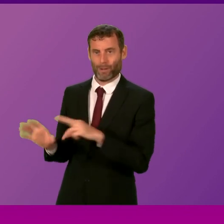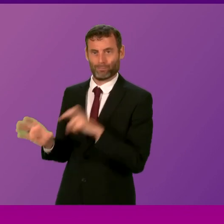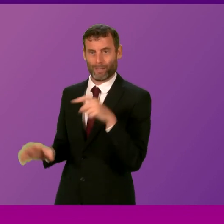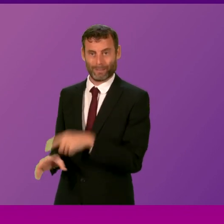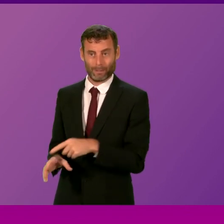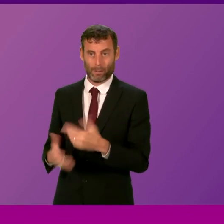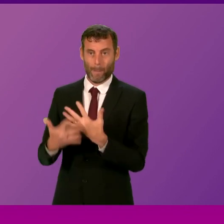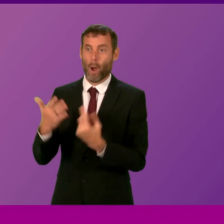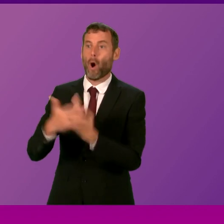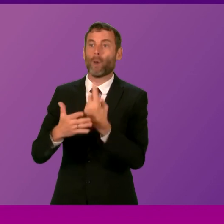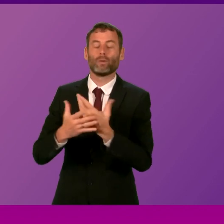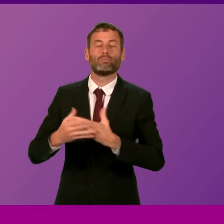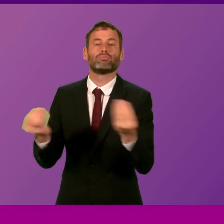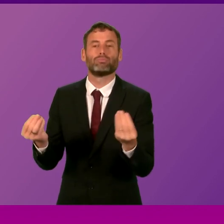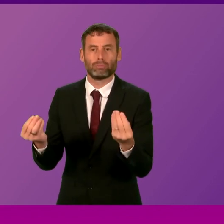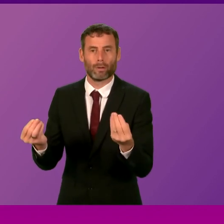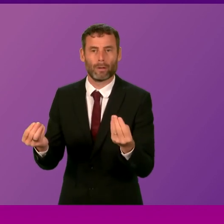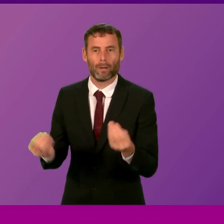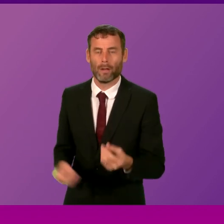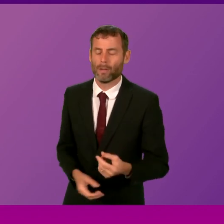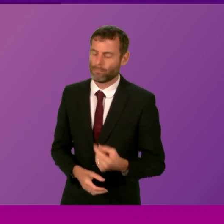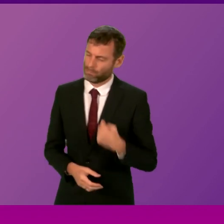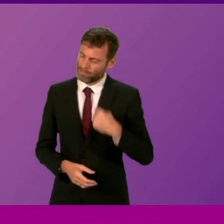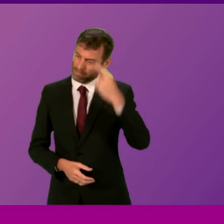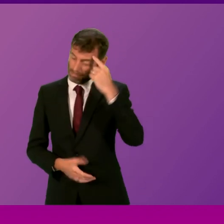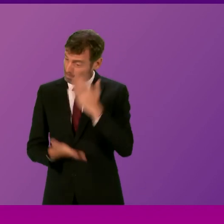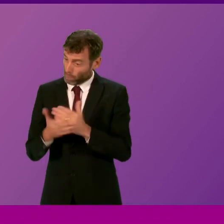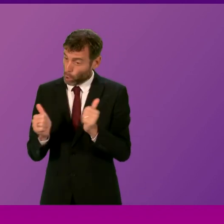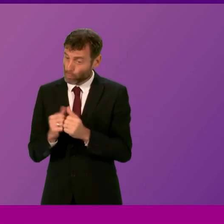the only way to get back the benefits of the European Union is for Scotland